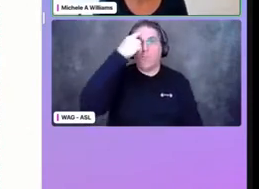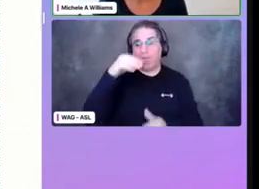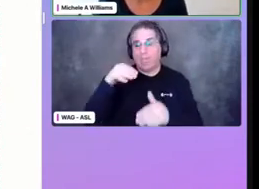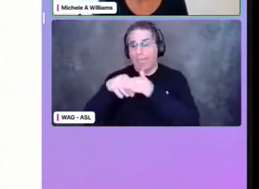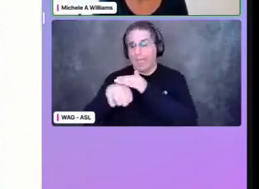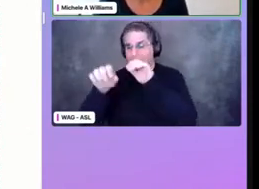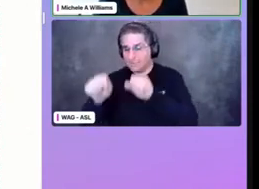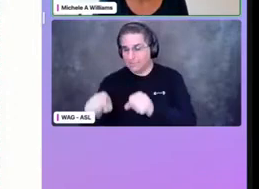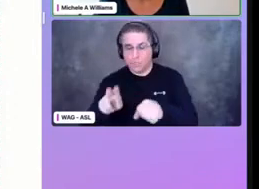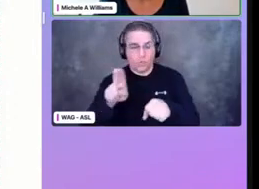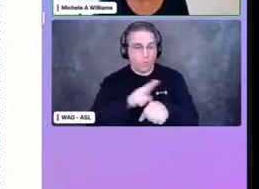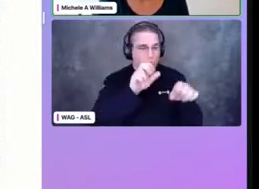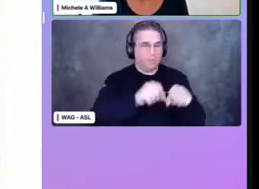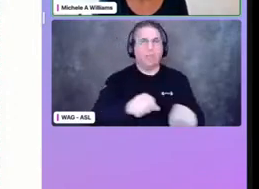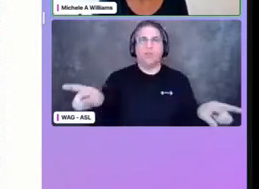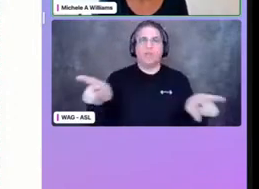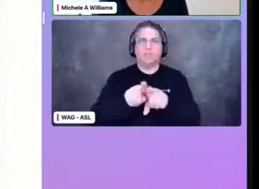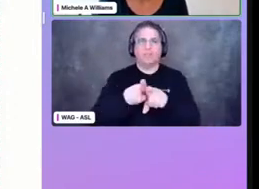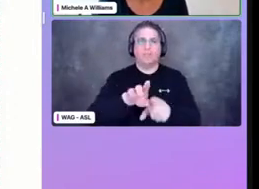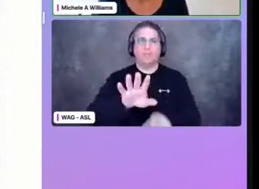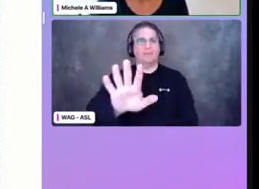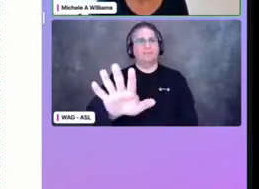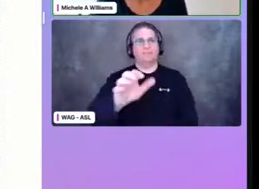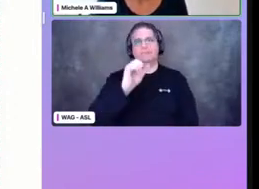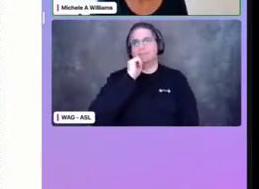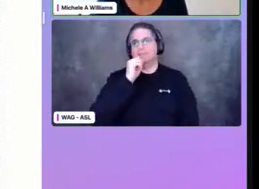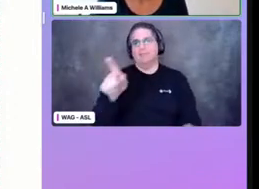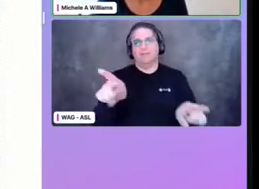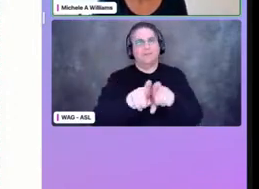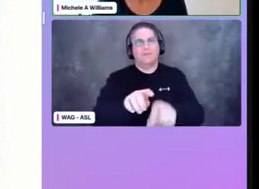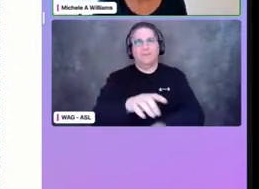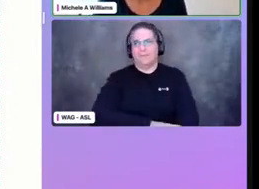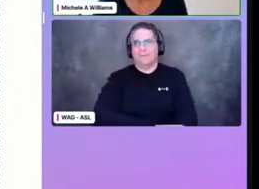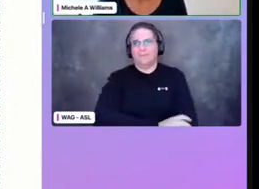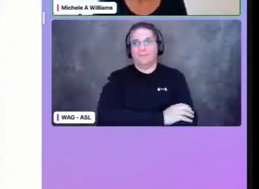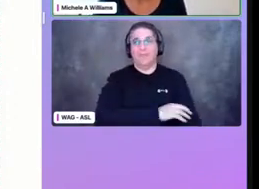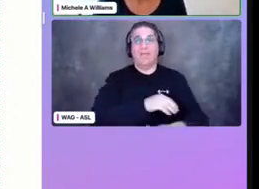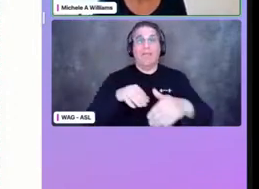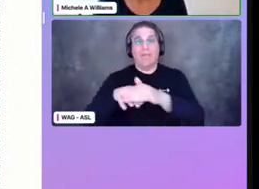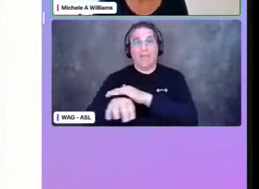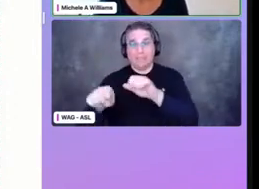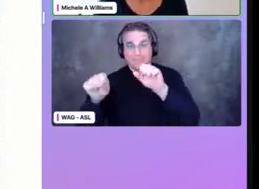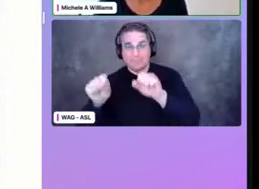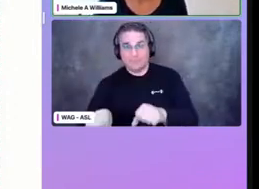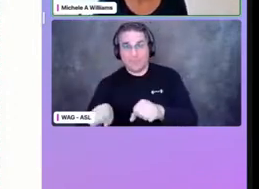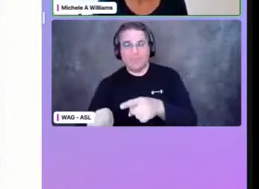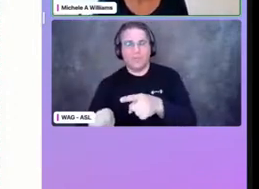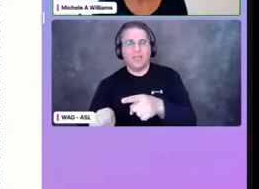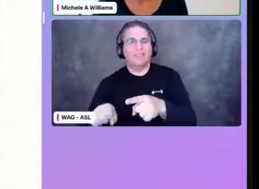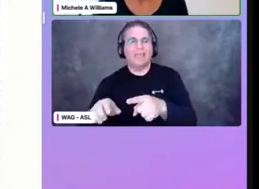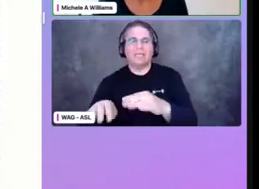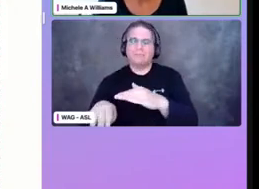Oftentimes the reason that that comes because up is people are equating accessibility with usability,